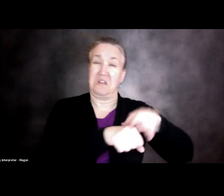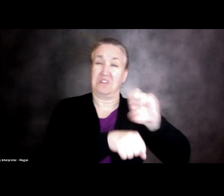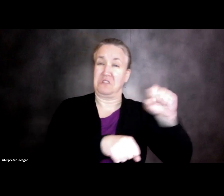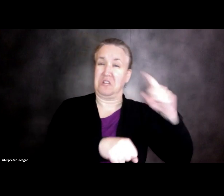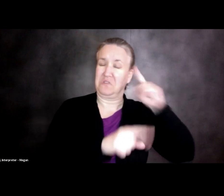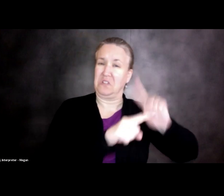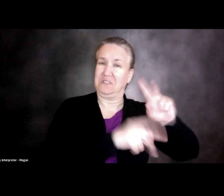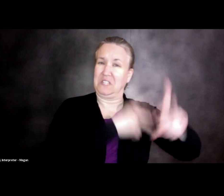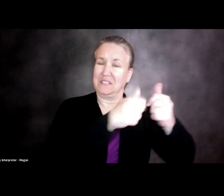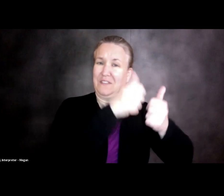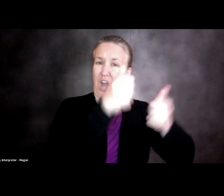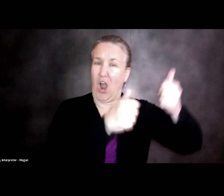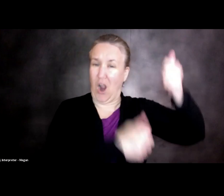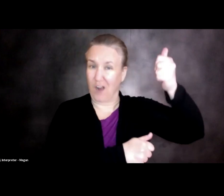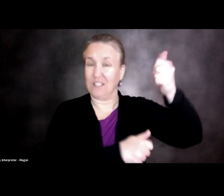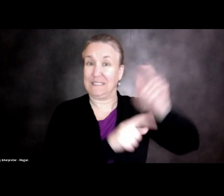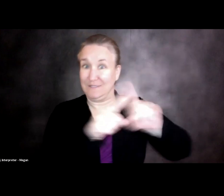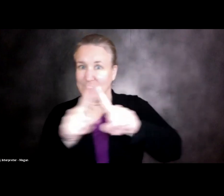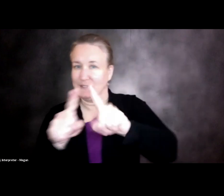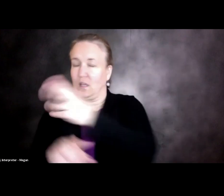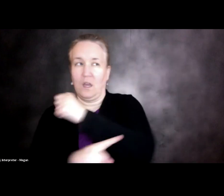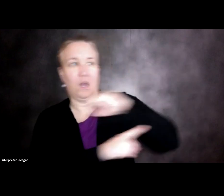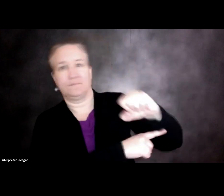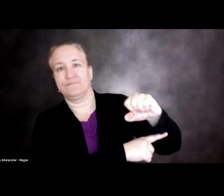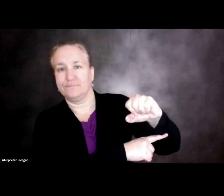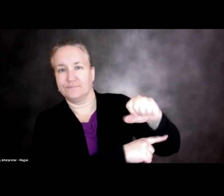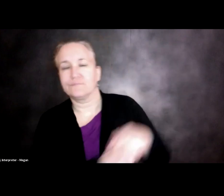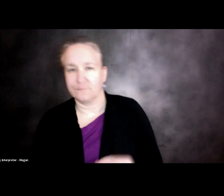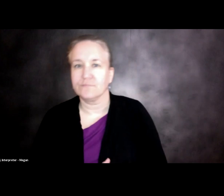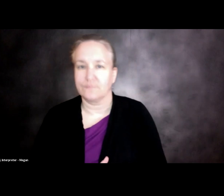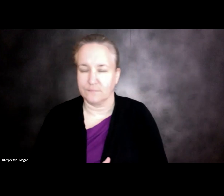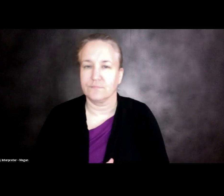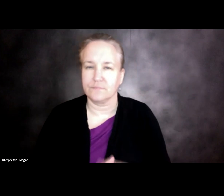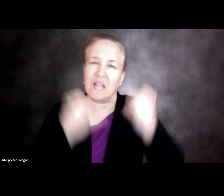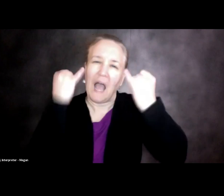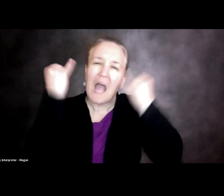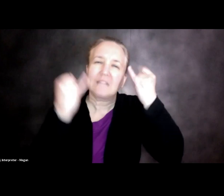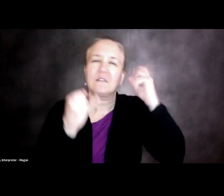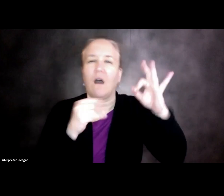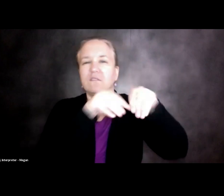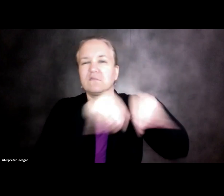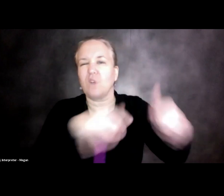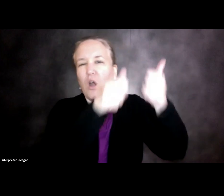of hierarchical difference, of various ideas of hierarchical difference.